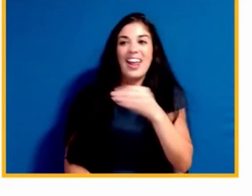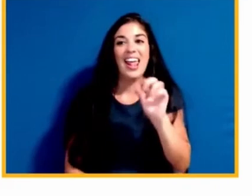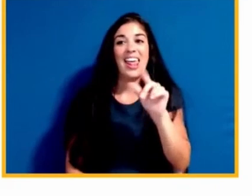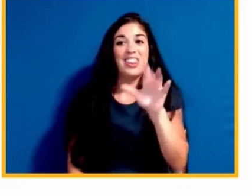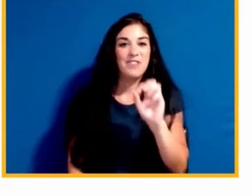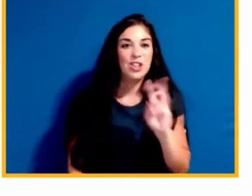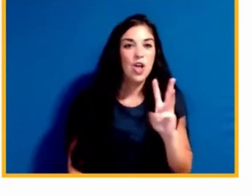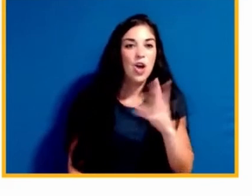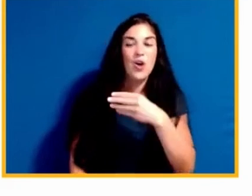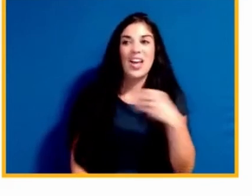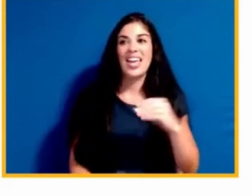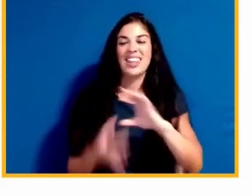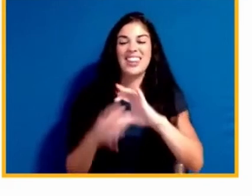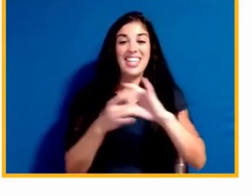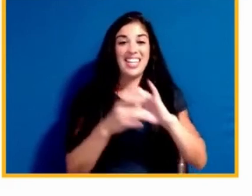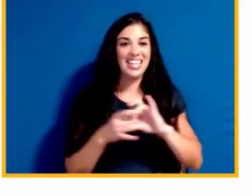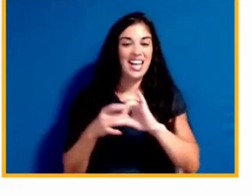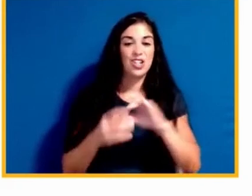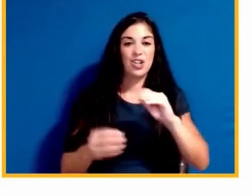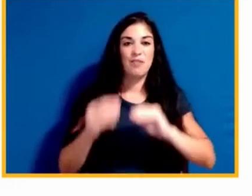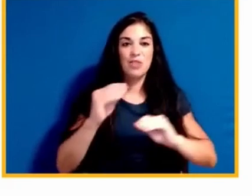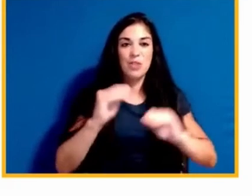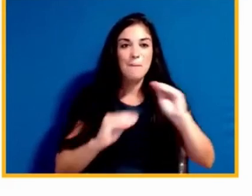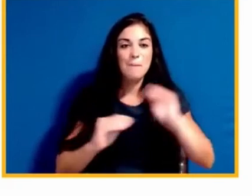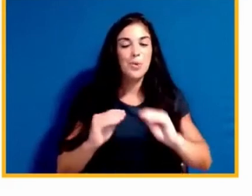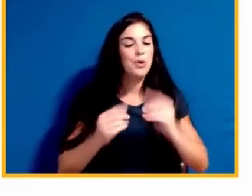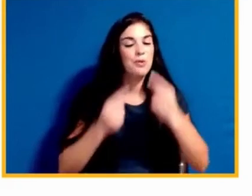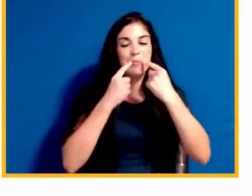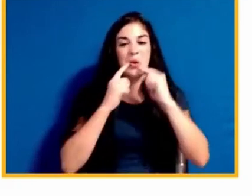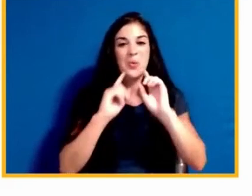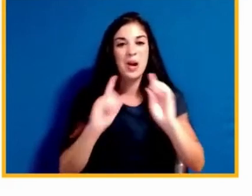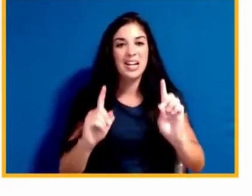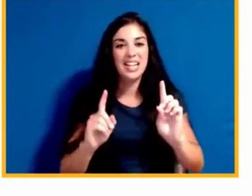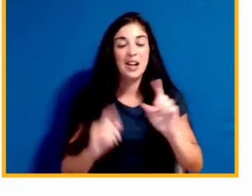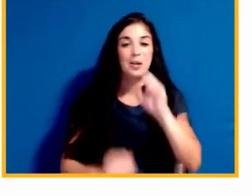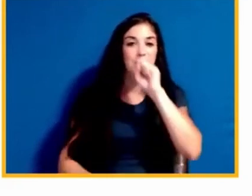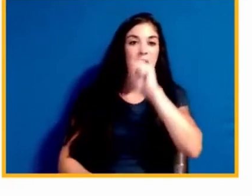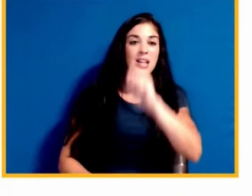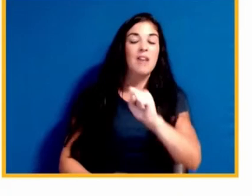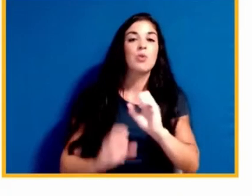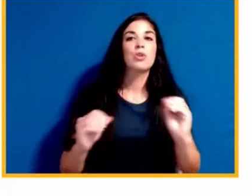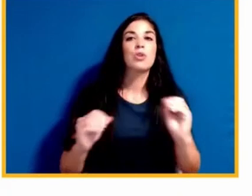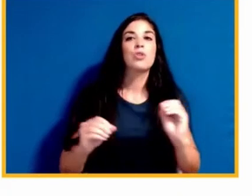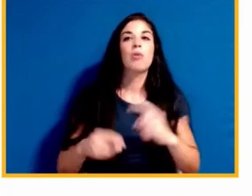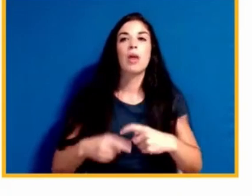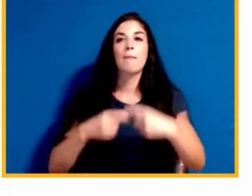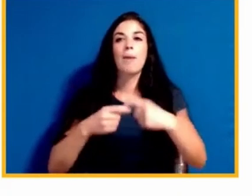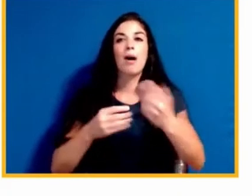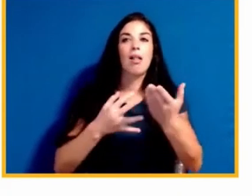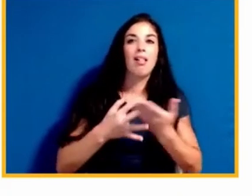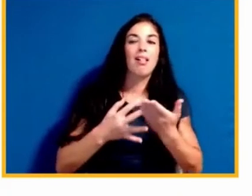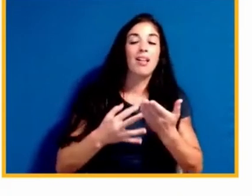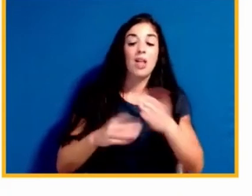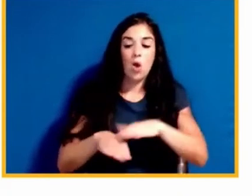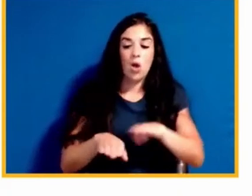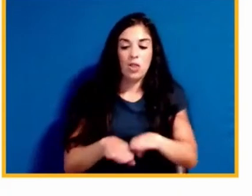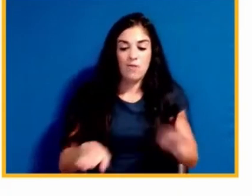connection of all the moves worked really well with this song. I loved how there was no really pausing, getting down on the floor and getting back up that